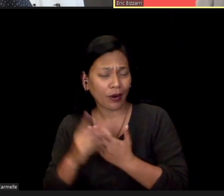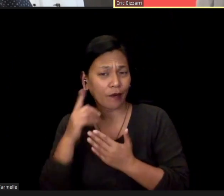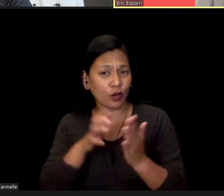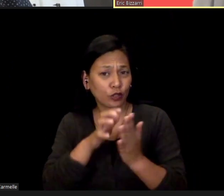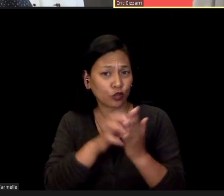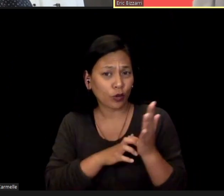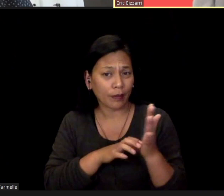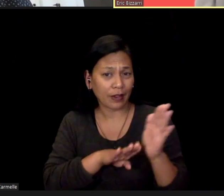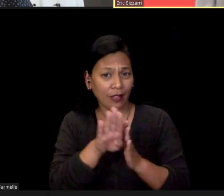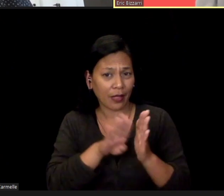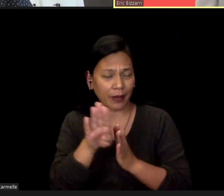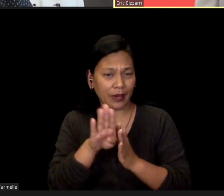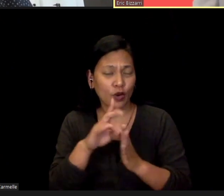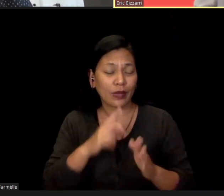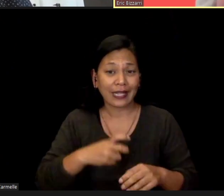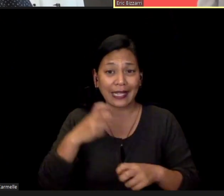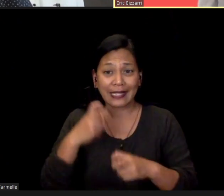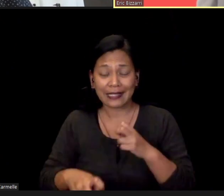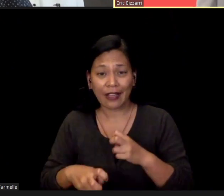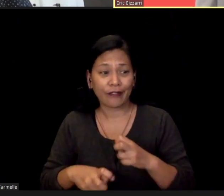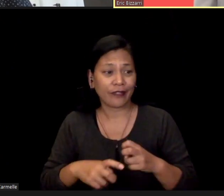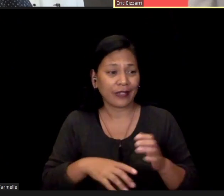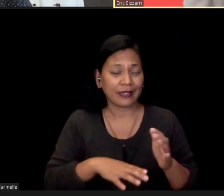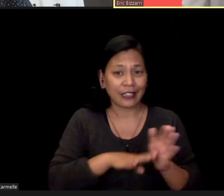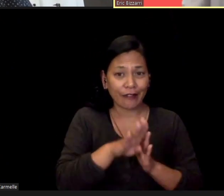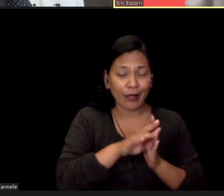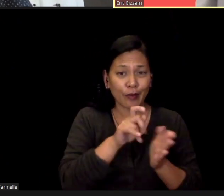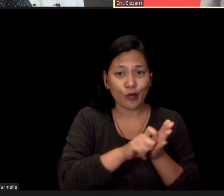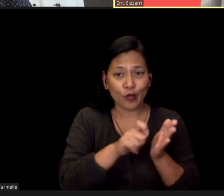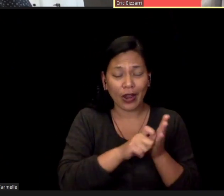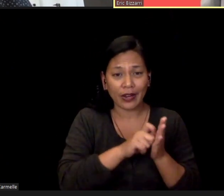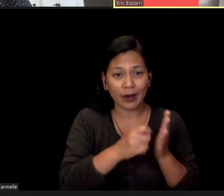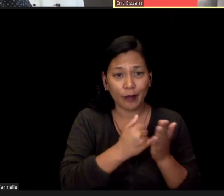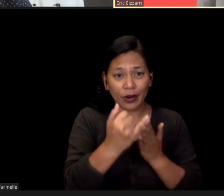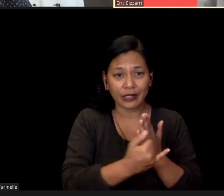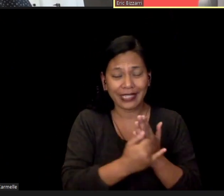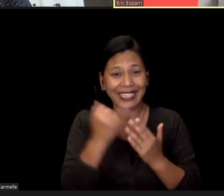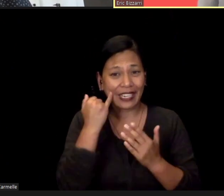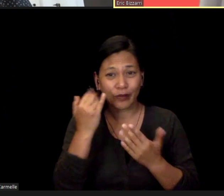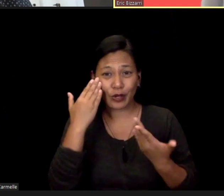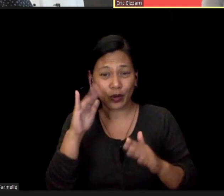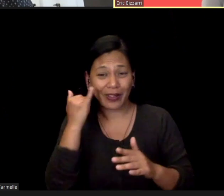It's difficult to spend so much time writing a project with no guarantee of it getting produced.